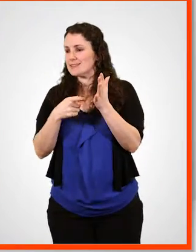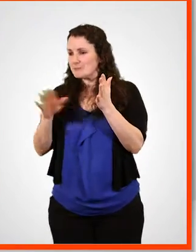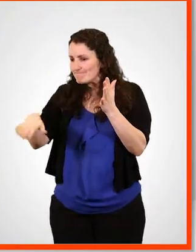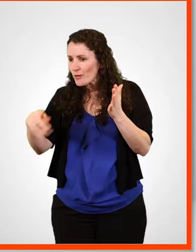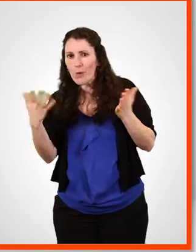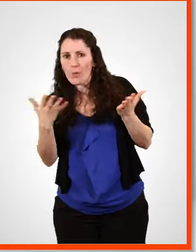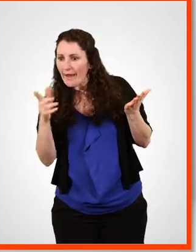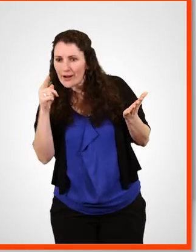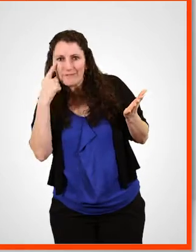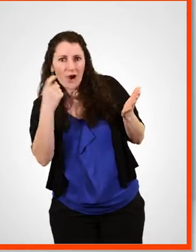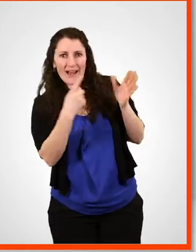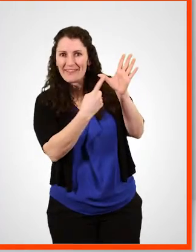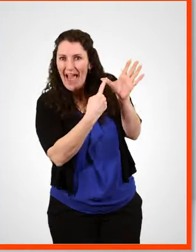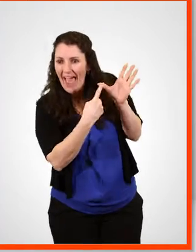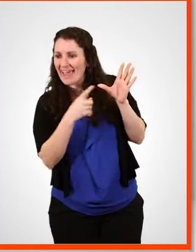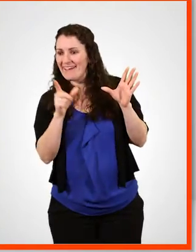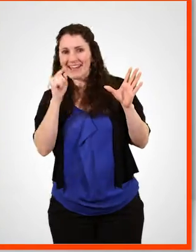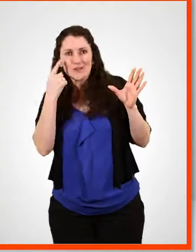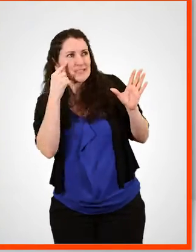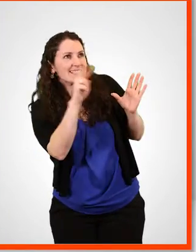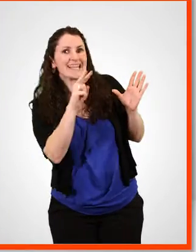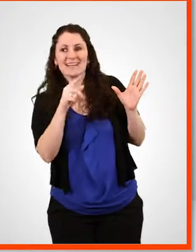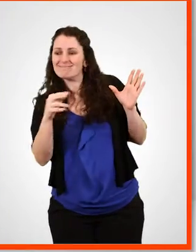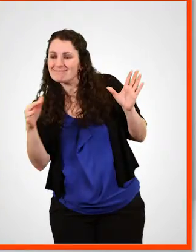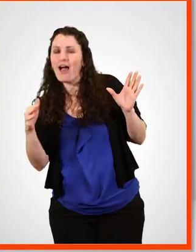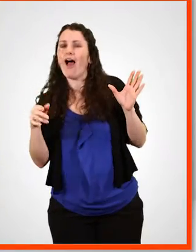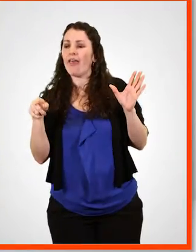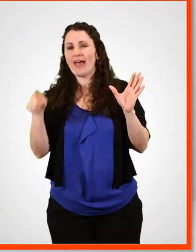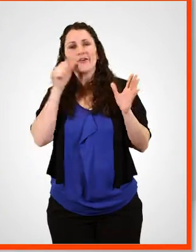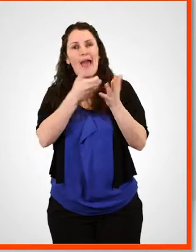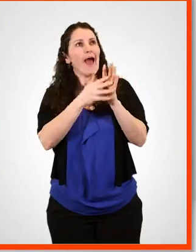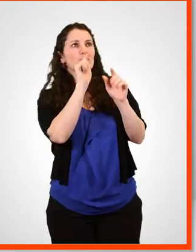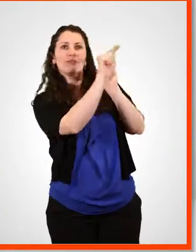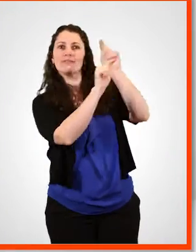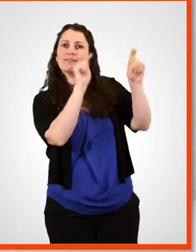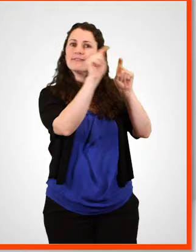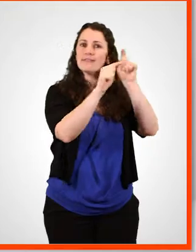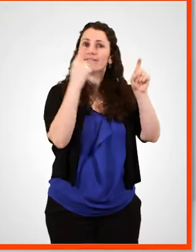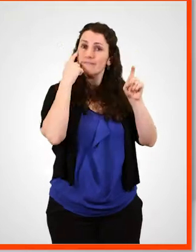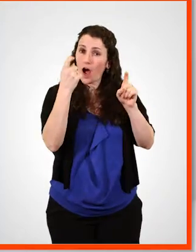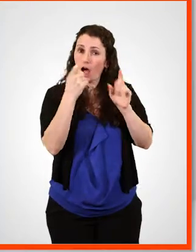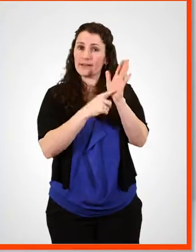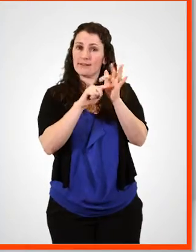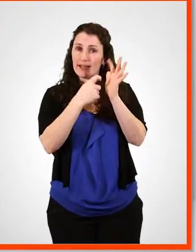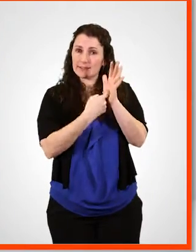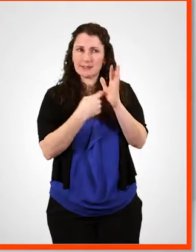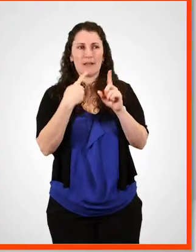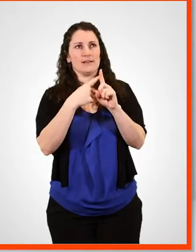they are pretty accustomed to naming letters, finding them in their environment, and having had those experiences,